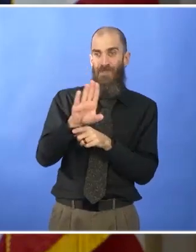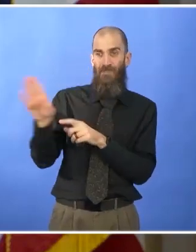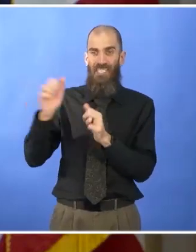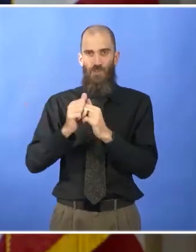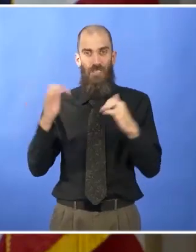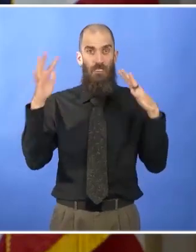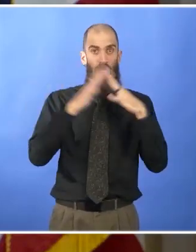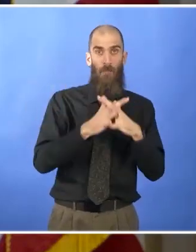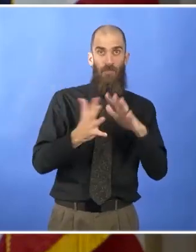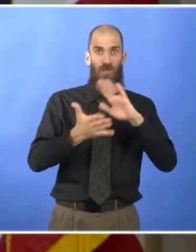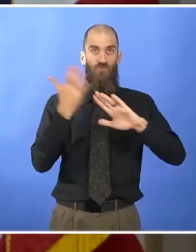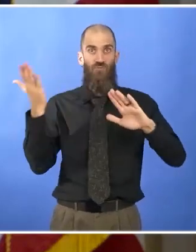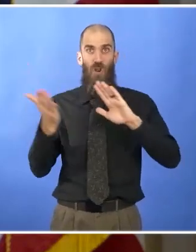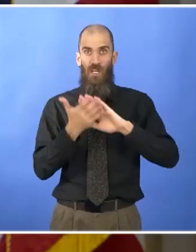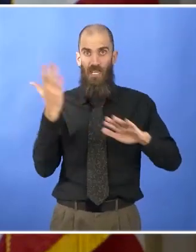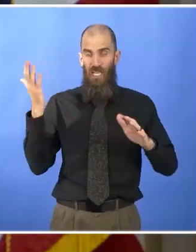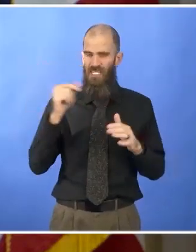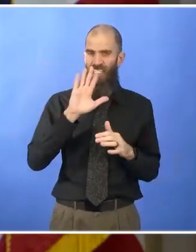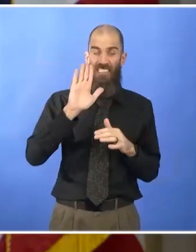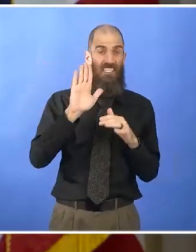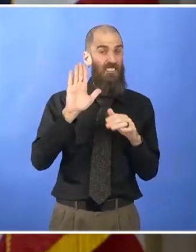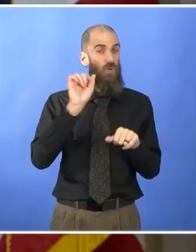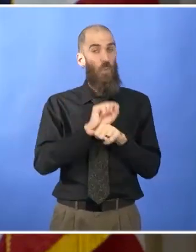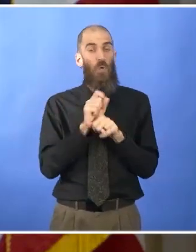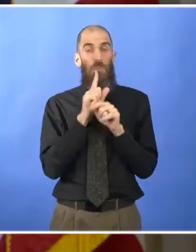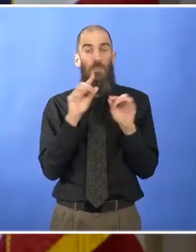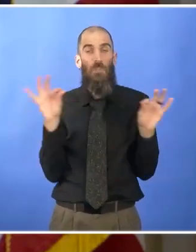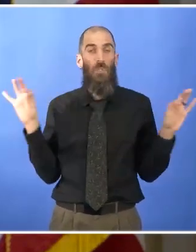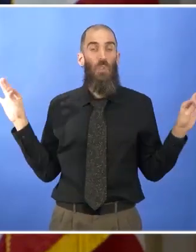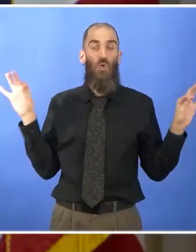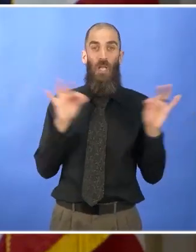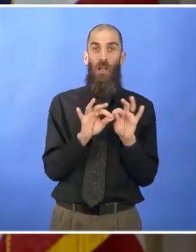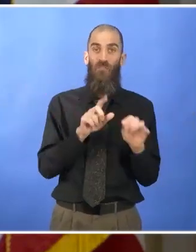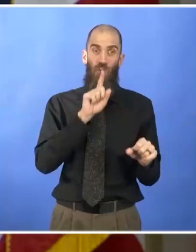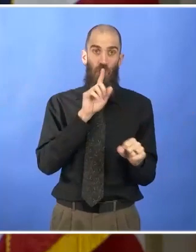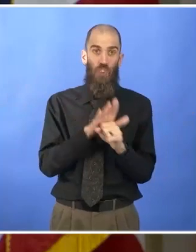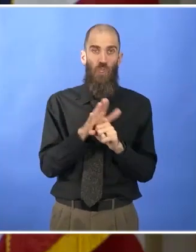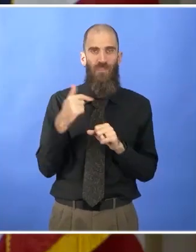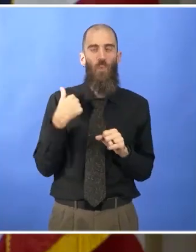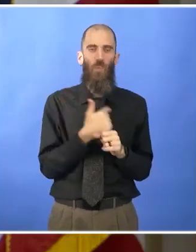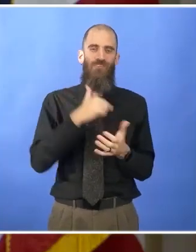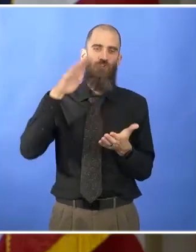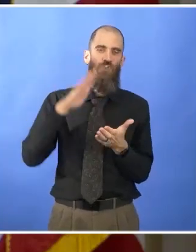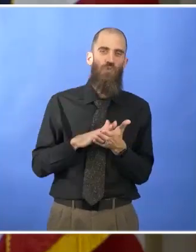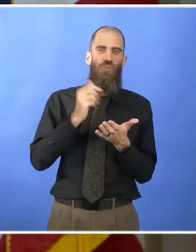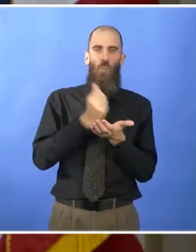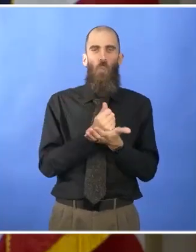CRITICAL TO ENSURING THAT WE REDUCE WASTE, FRAUD, AND ABUSE, AND MAKE SURE THAT THE PROGRAM RUNS WITH INTEGRITY AS IT